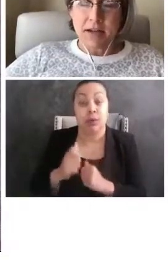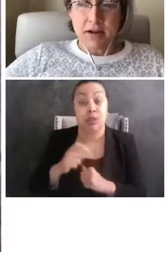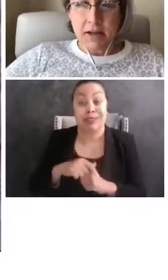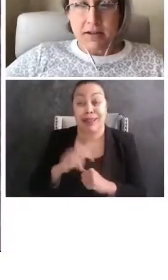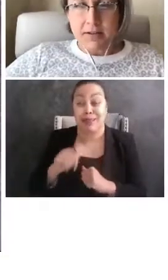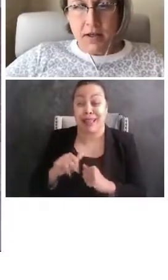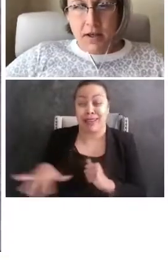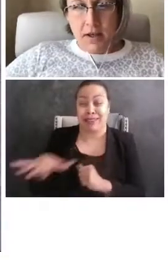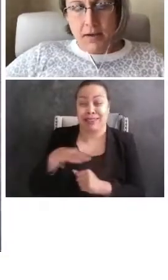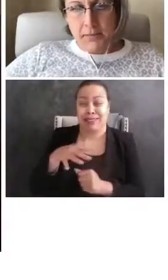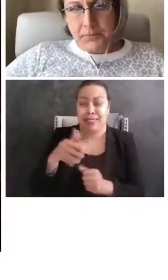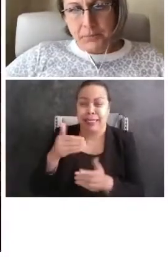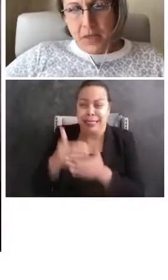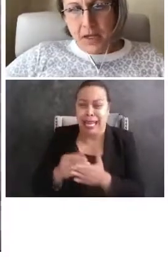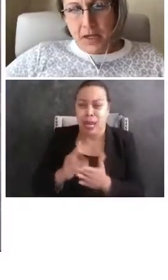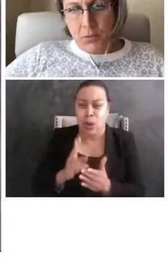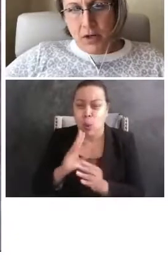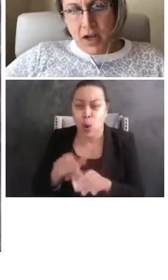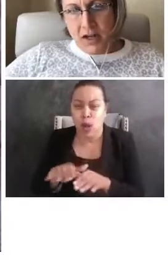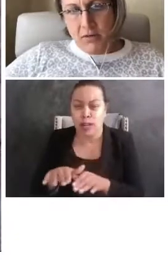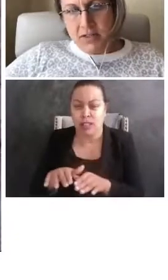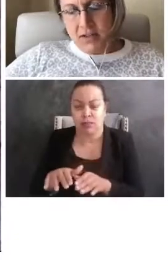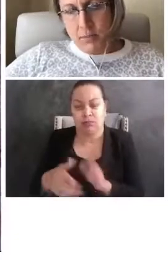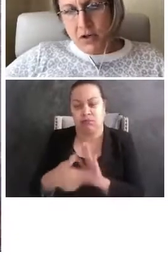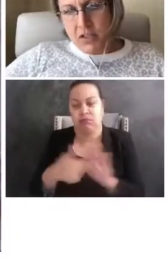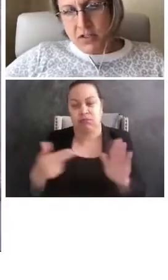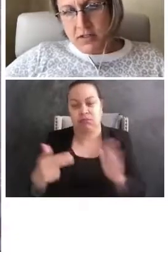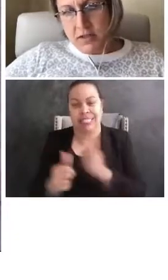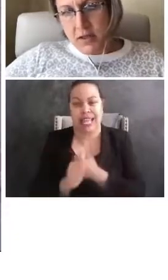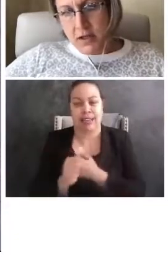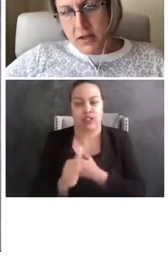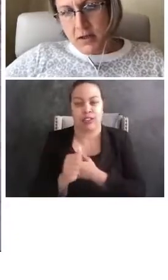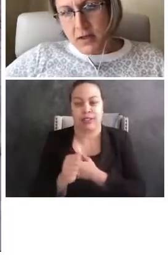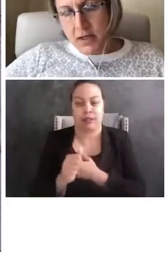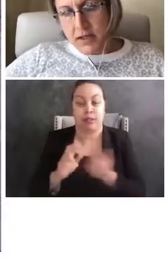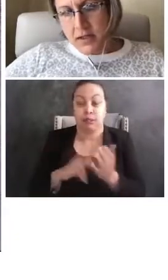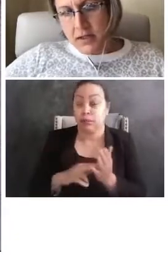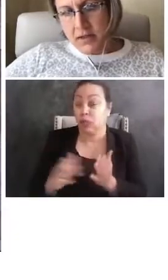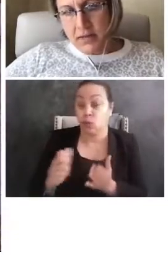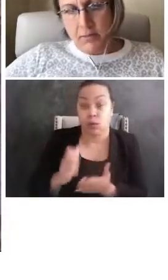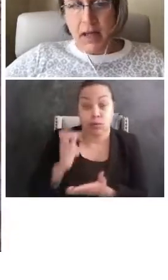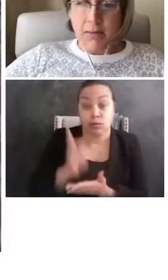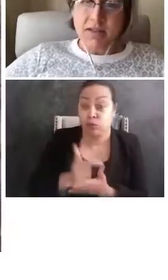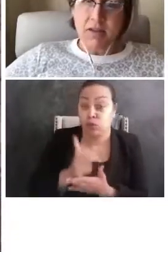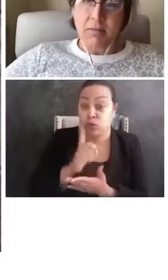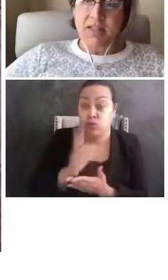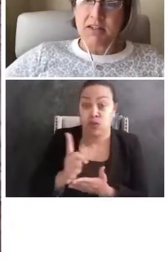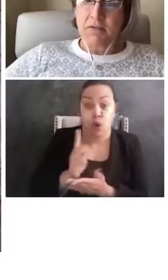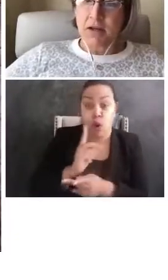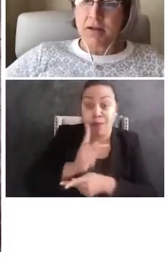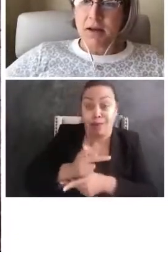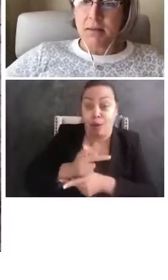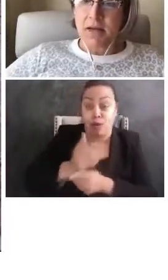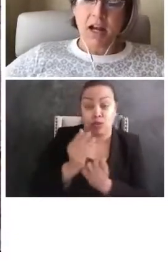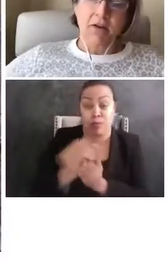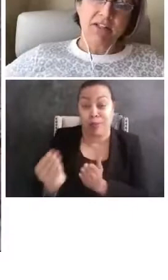areas. Miami is a little different.